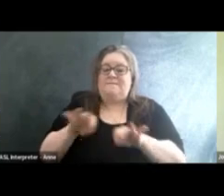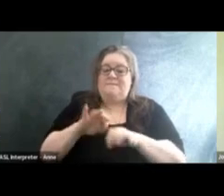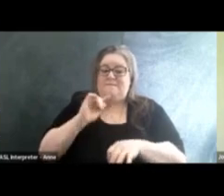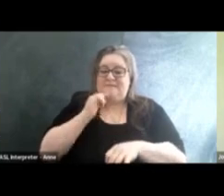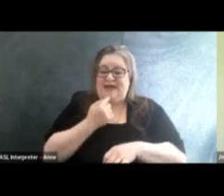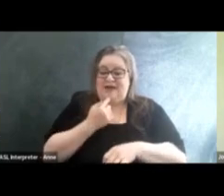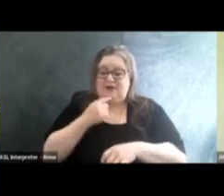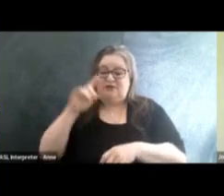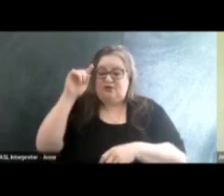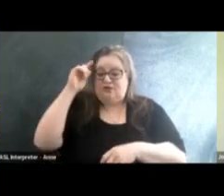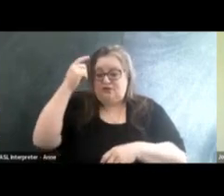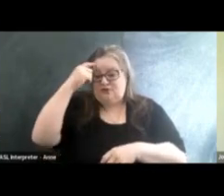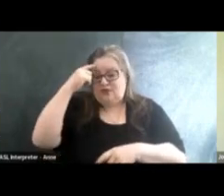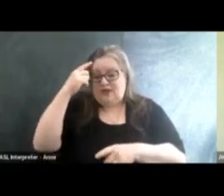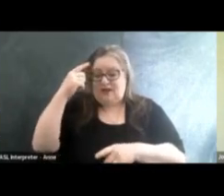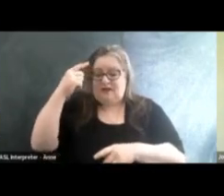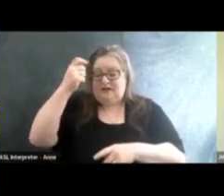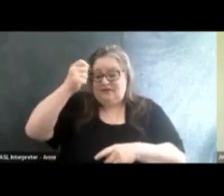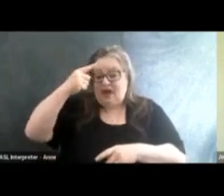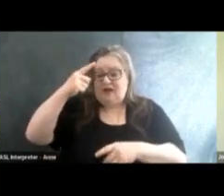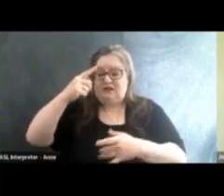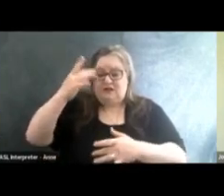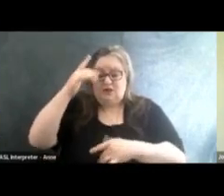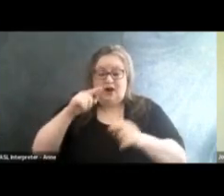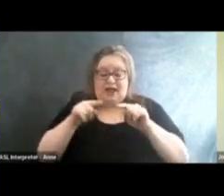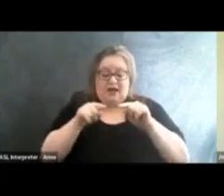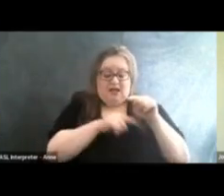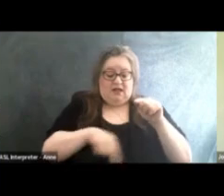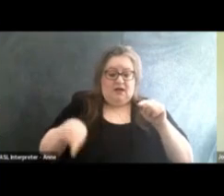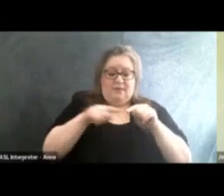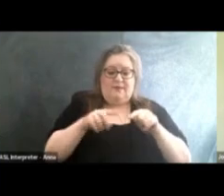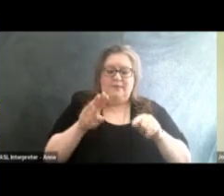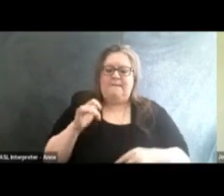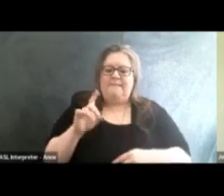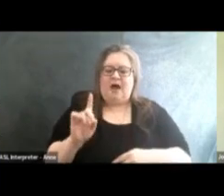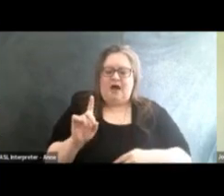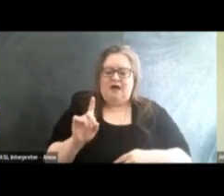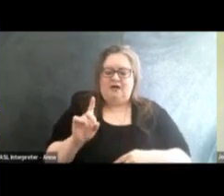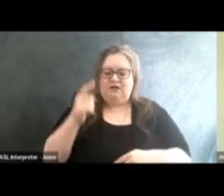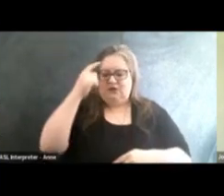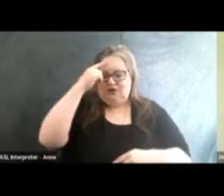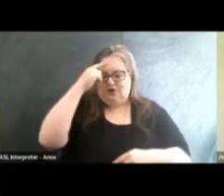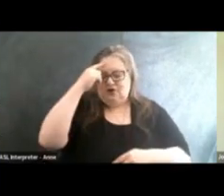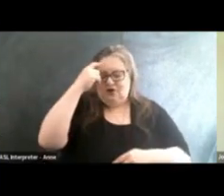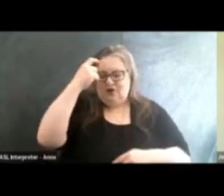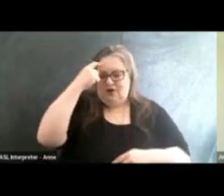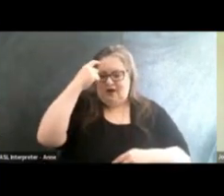category, represented in this oval, in the bottom of mild neurocognitive disorder, was